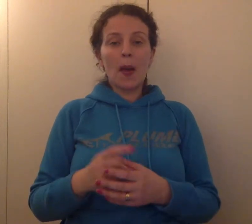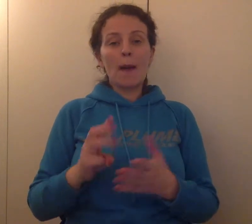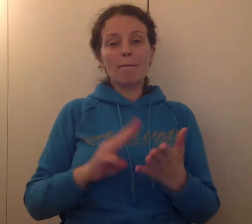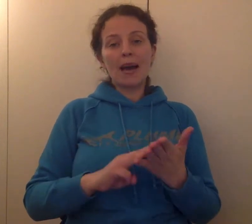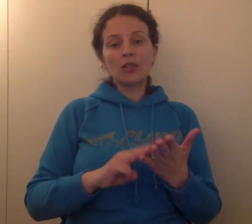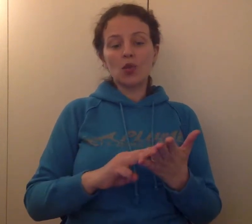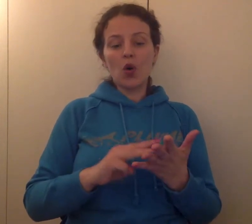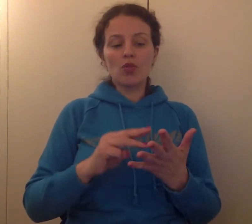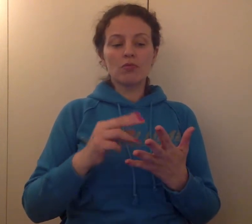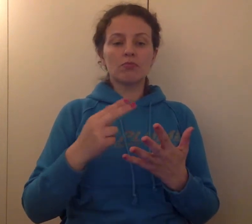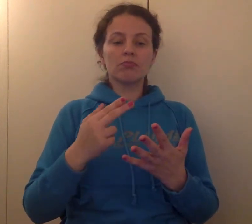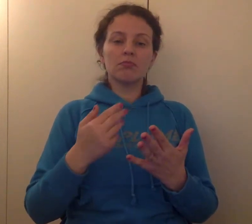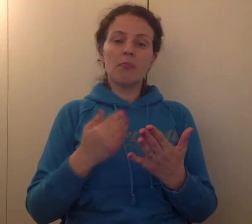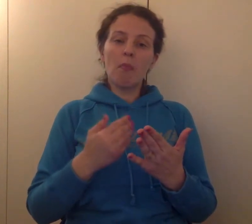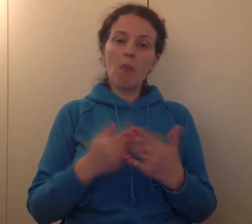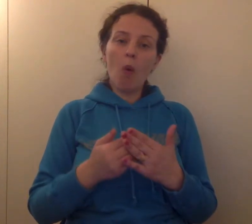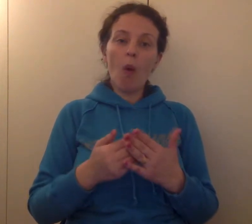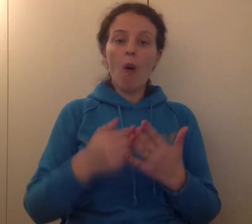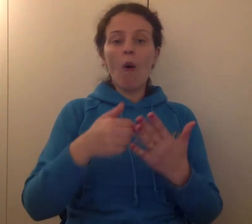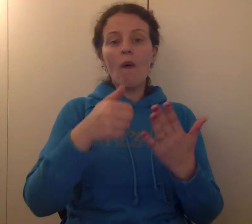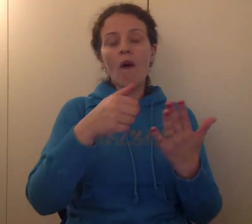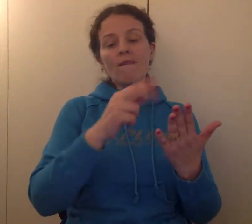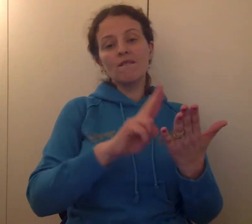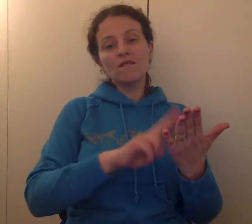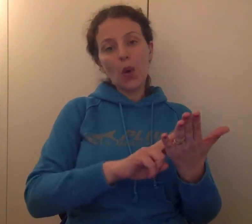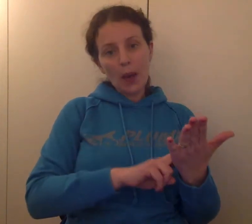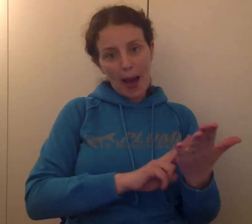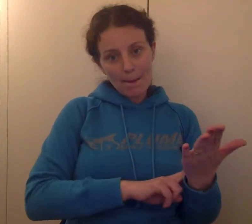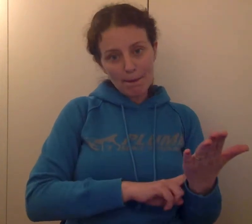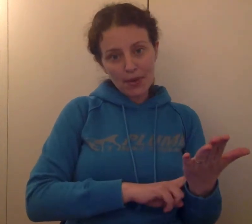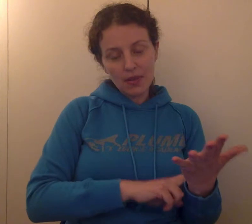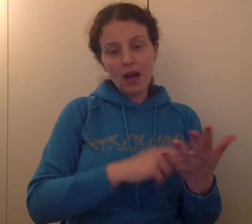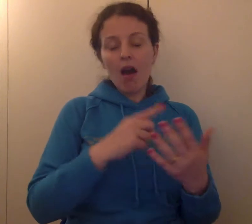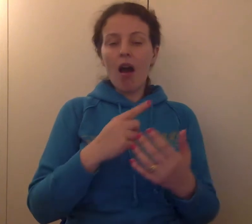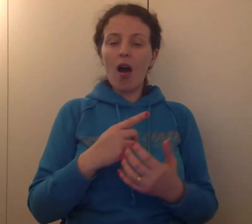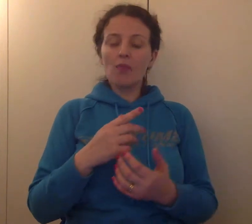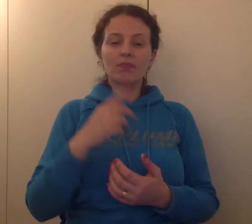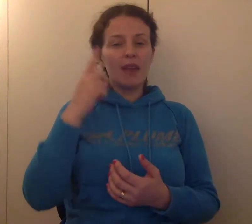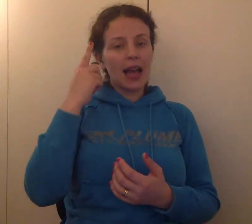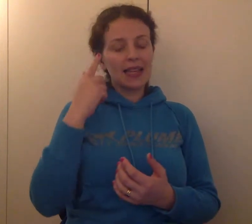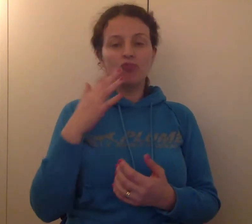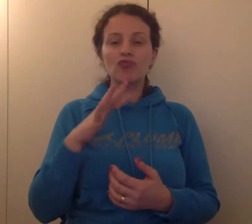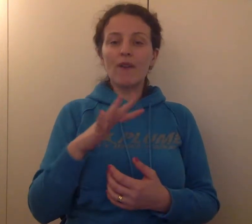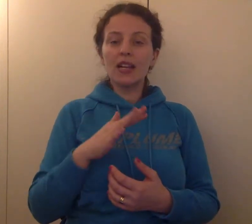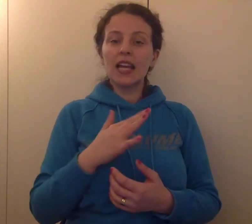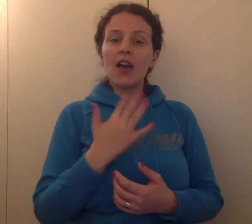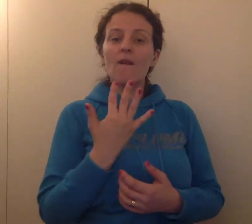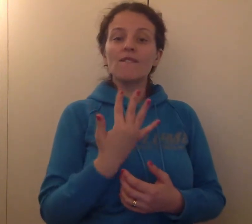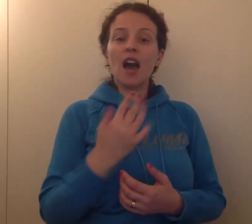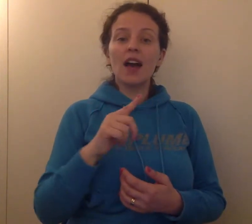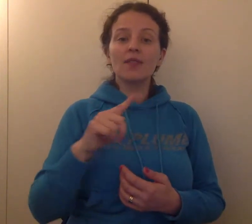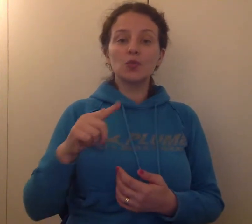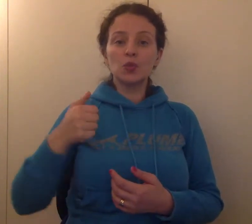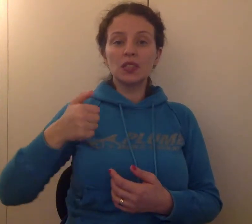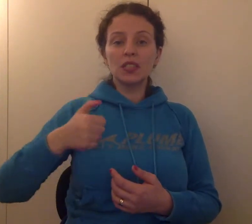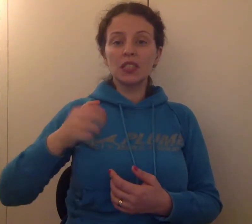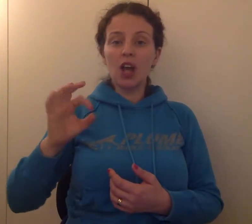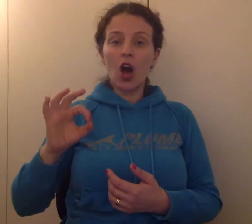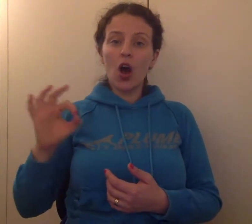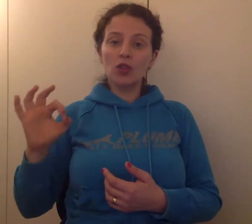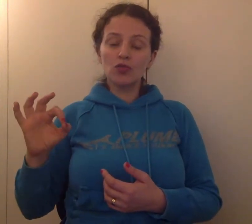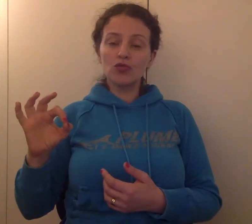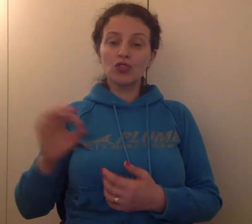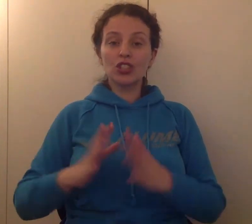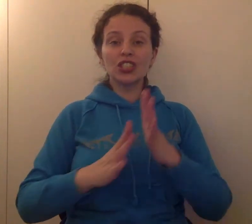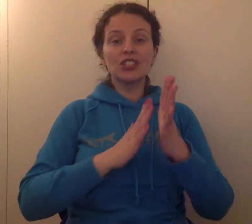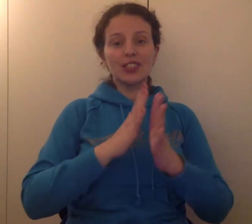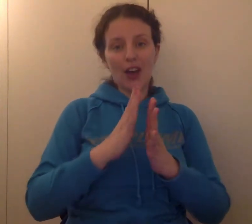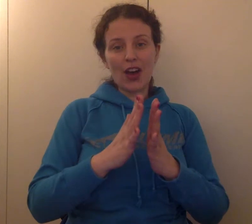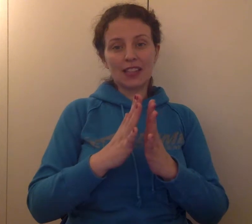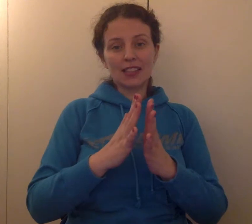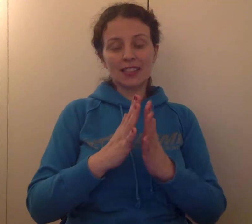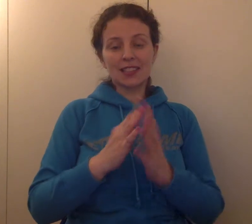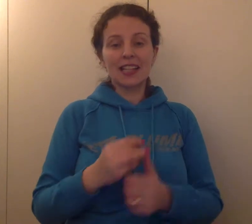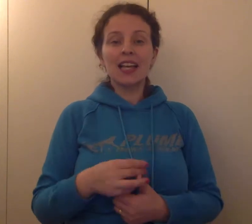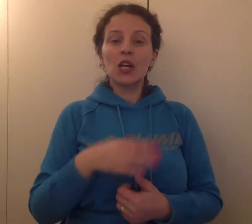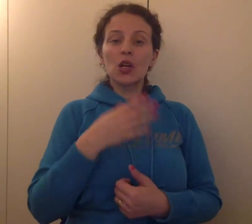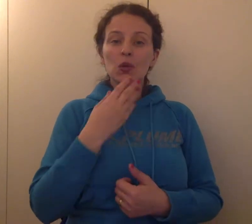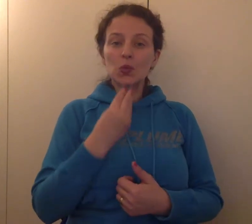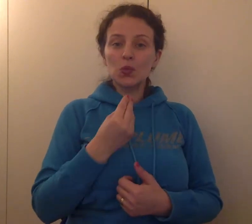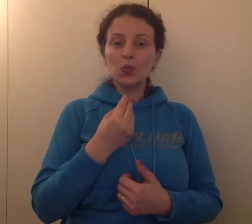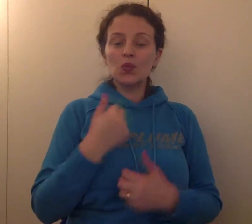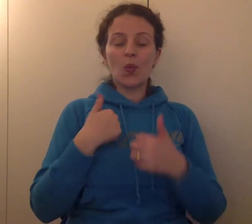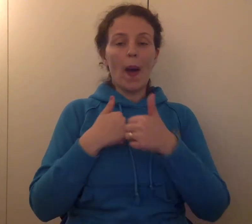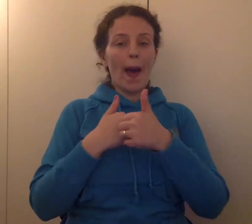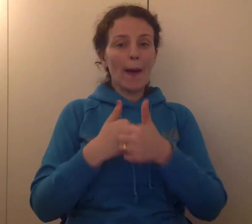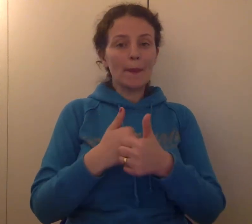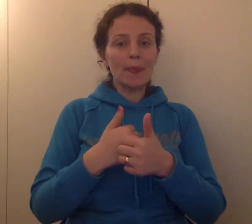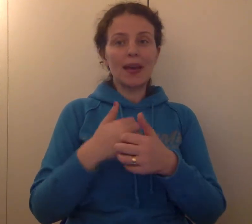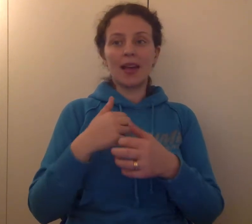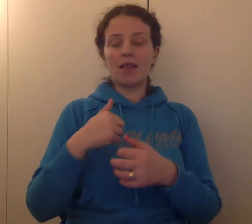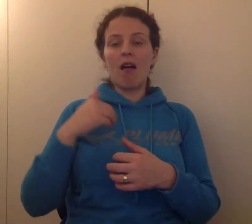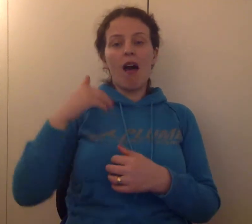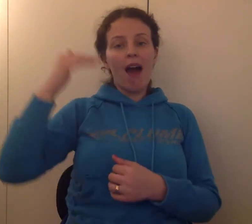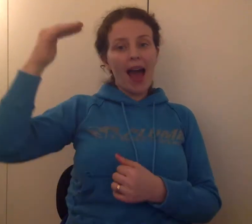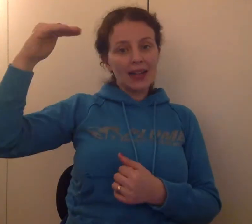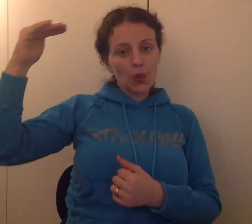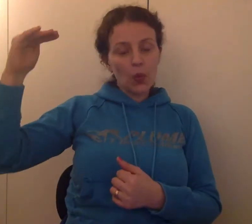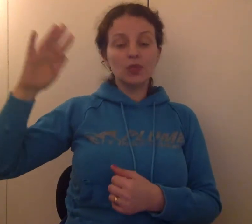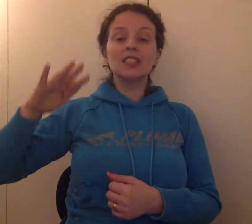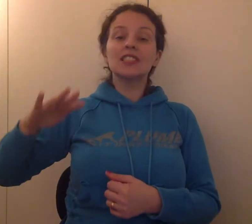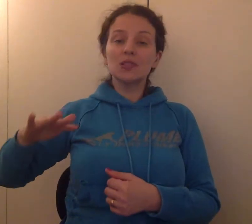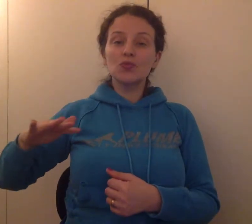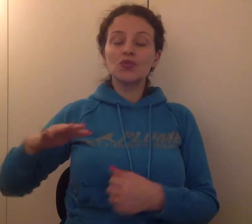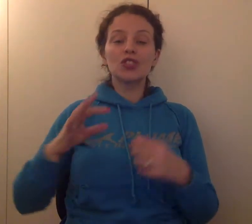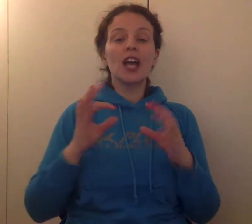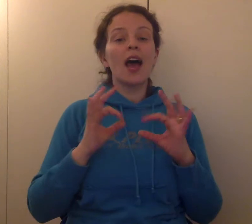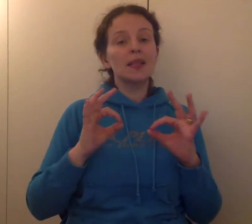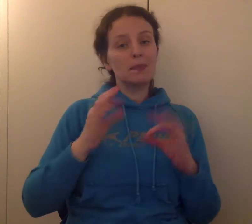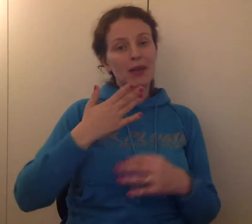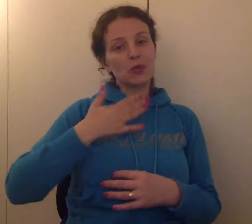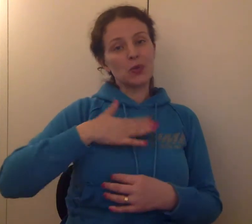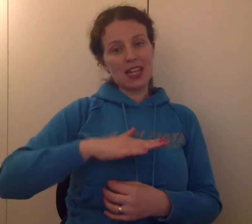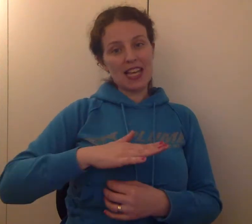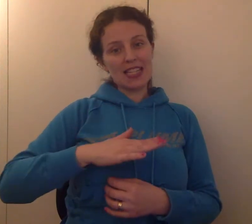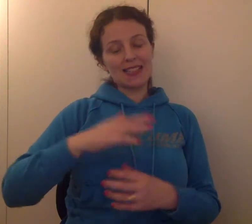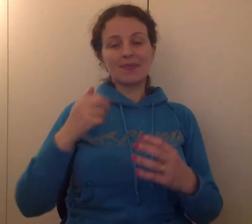Makaton is made up of a list of 500-600 signs and is used to help adults and children with special needs.